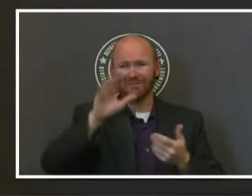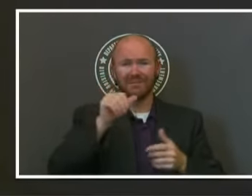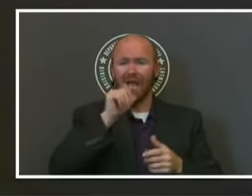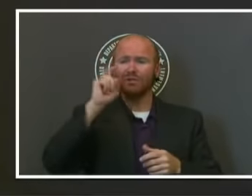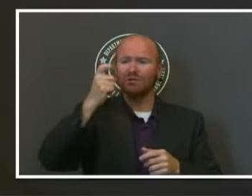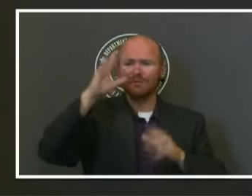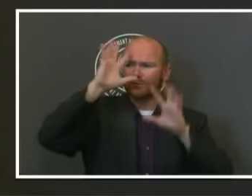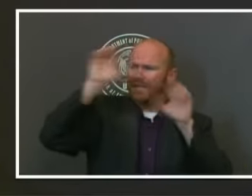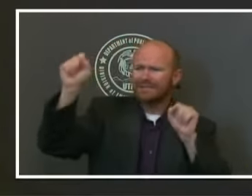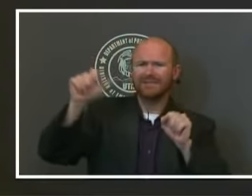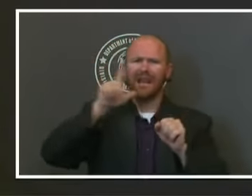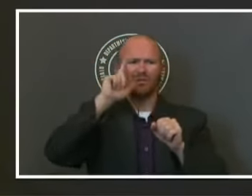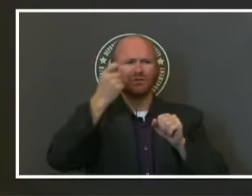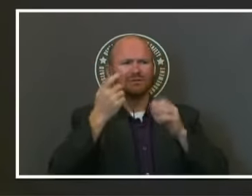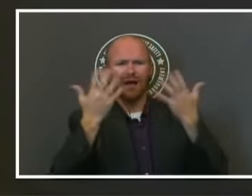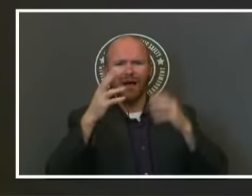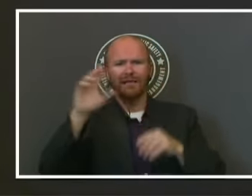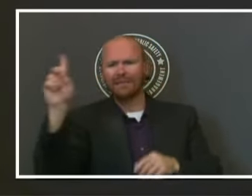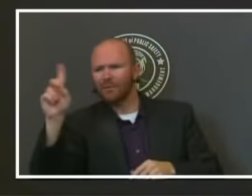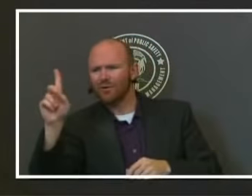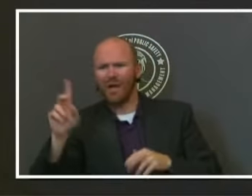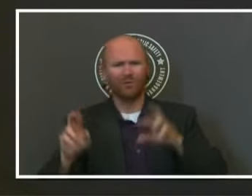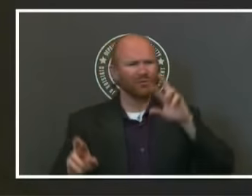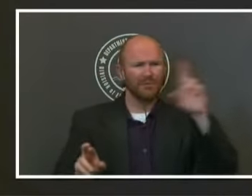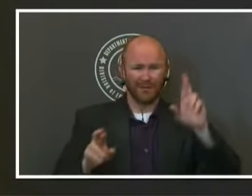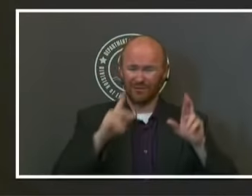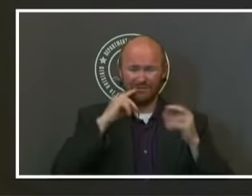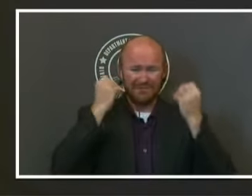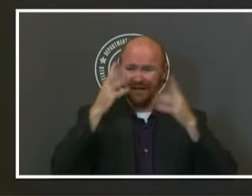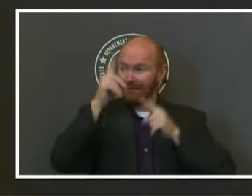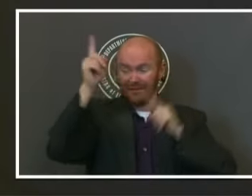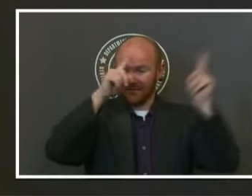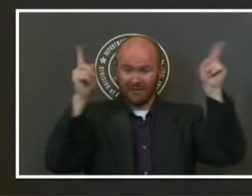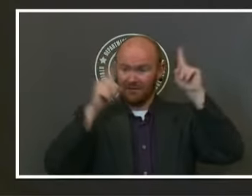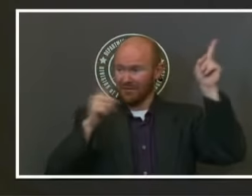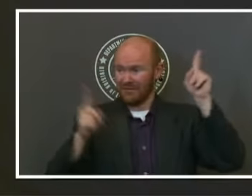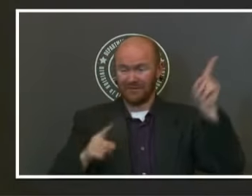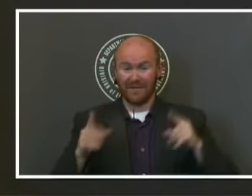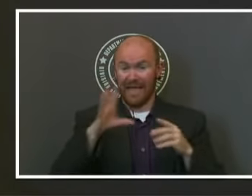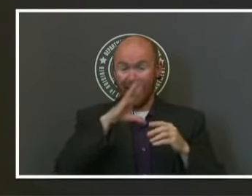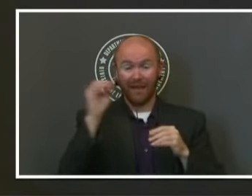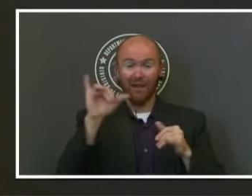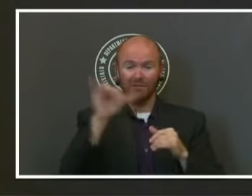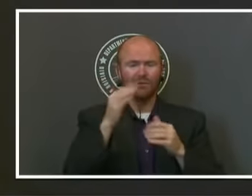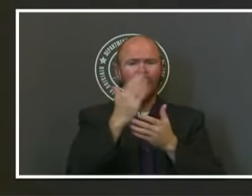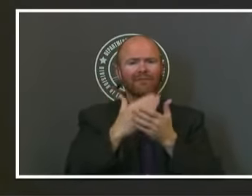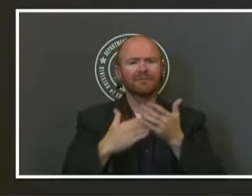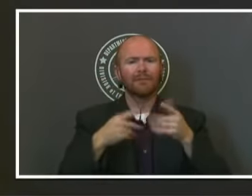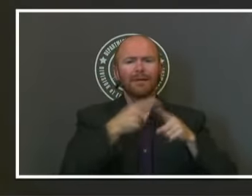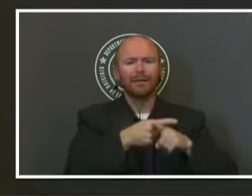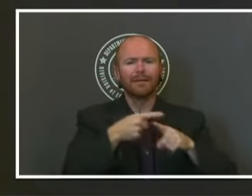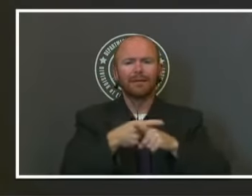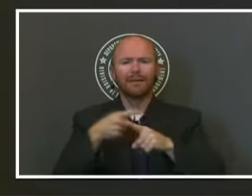national stage and there's been an uncertain